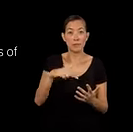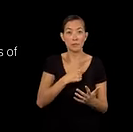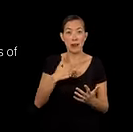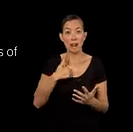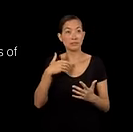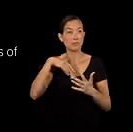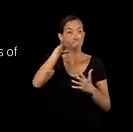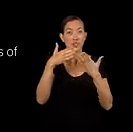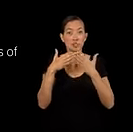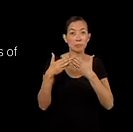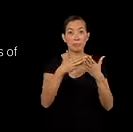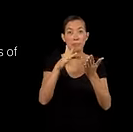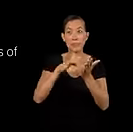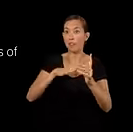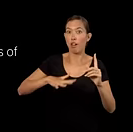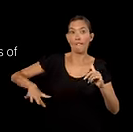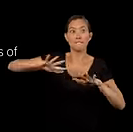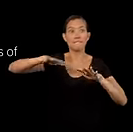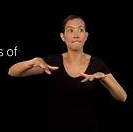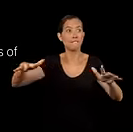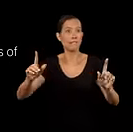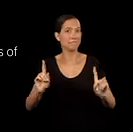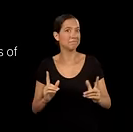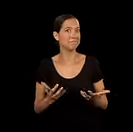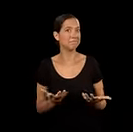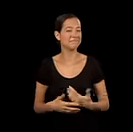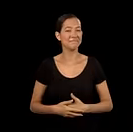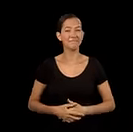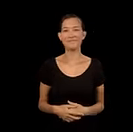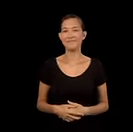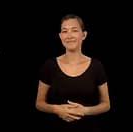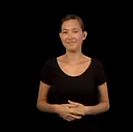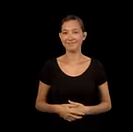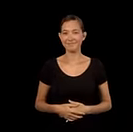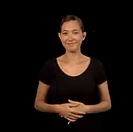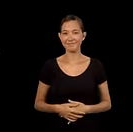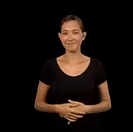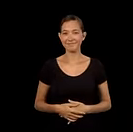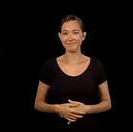when you are hundreds or thousands of miles away... on a ship, in the middle of the ocean.